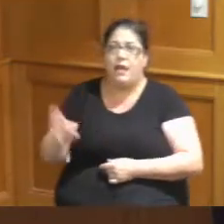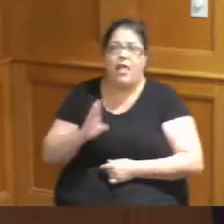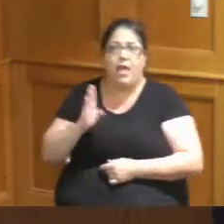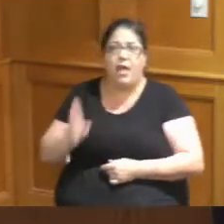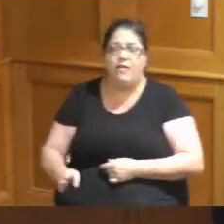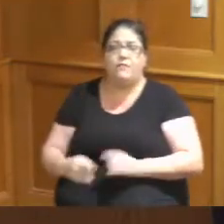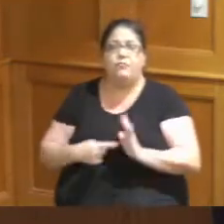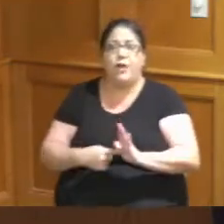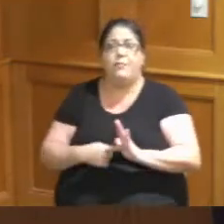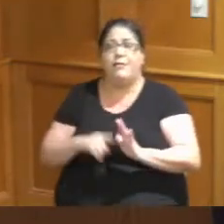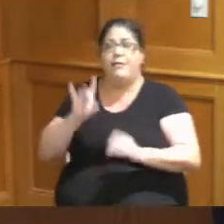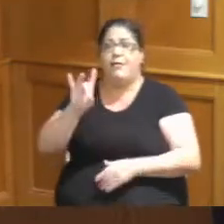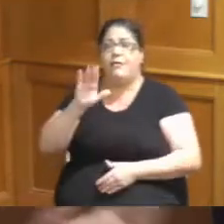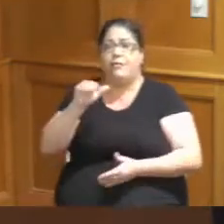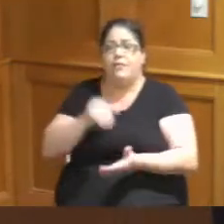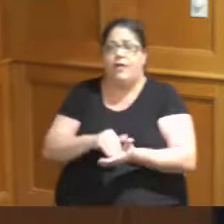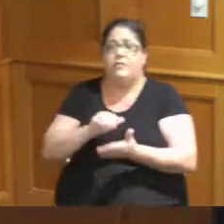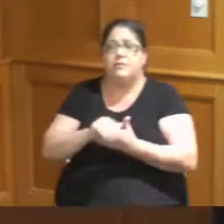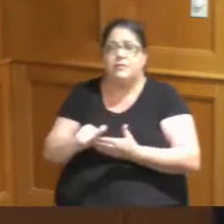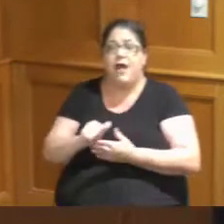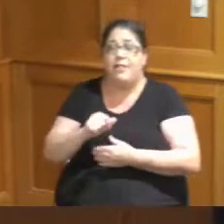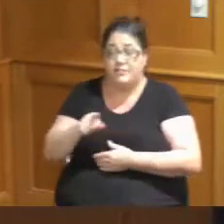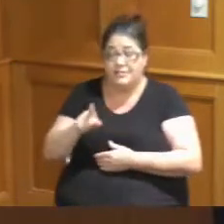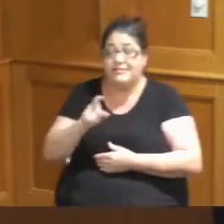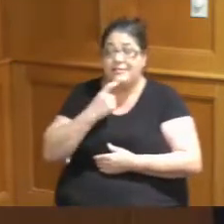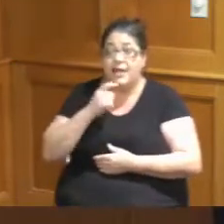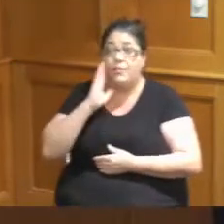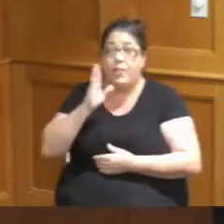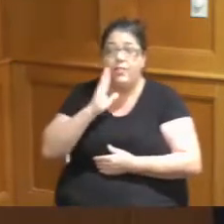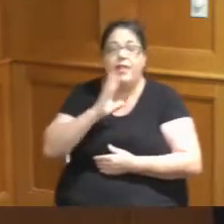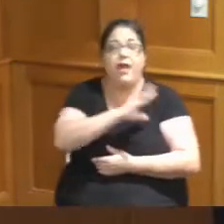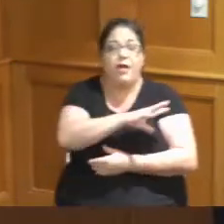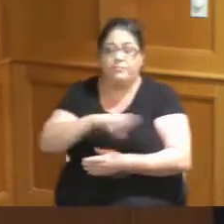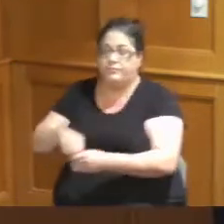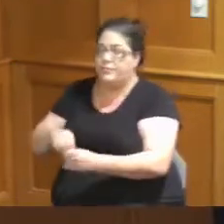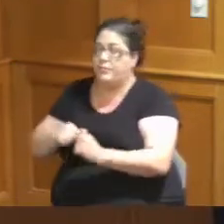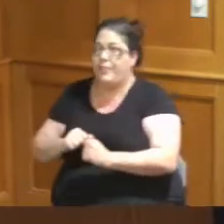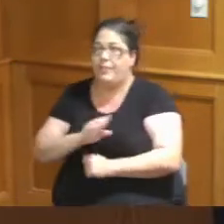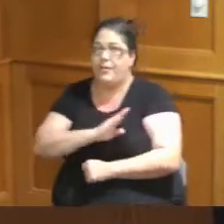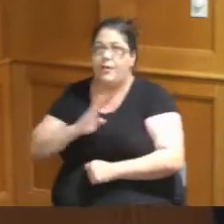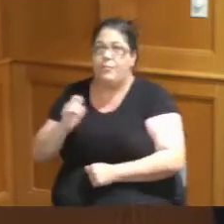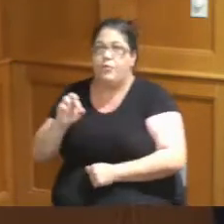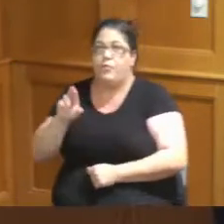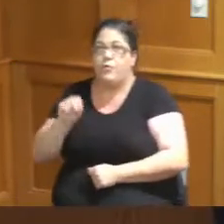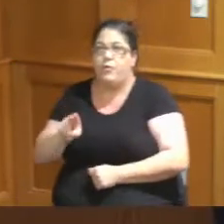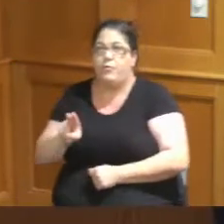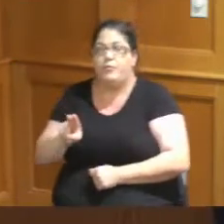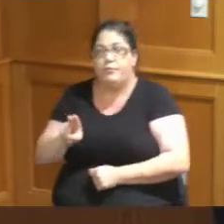eight hundred thousand dollars was absorbed into the convention visitors bureau but they